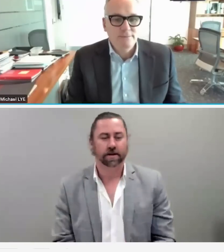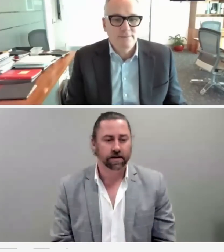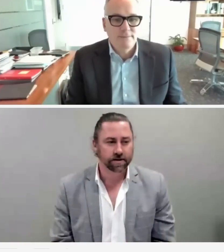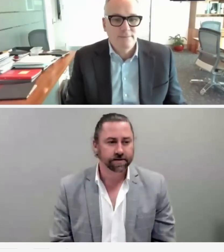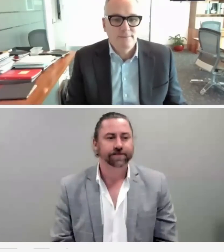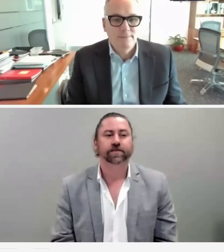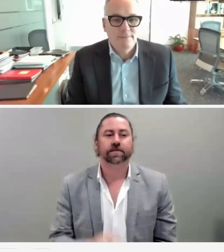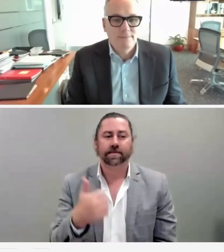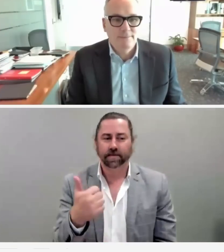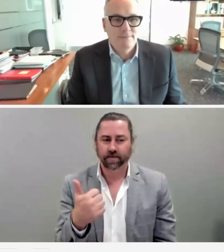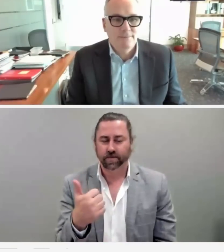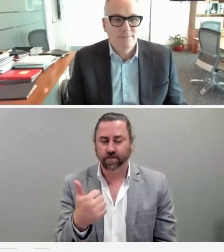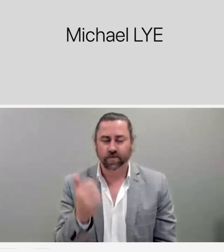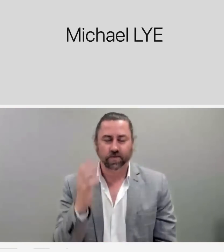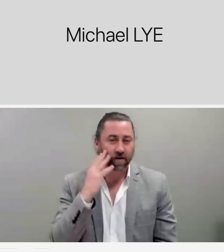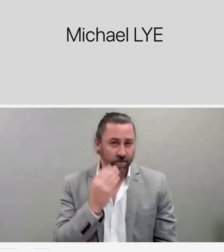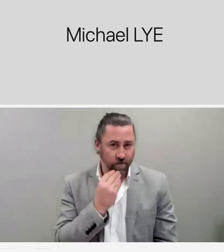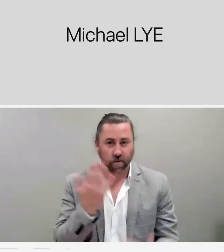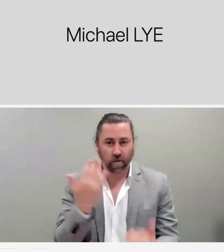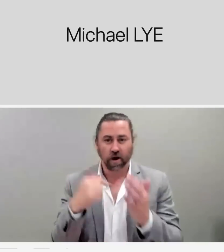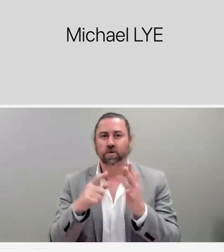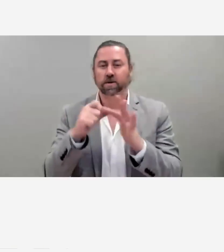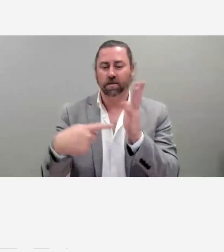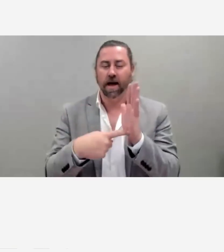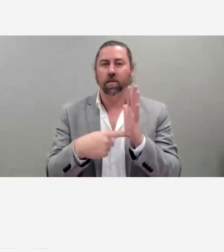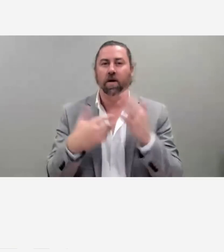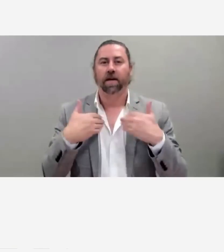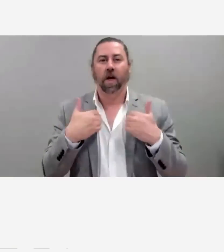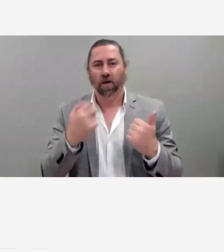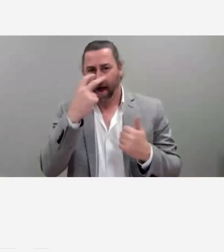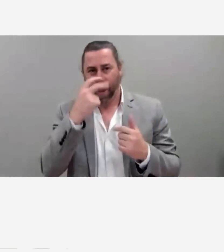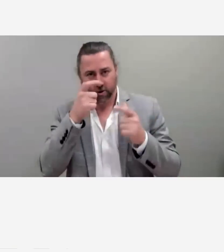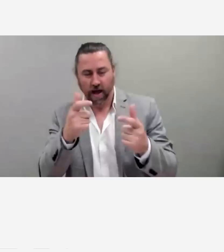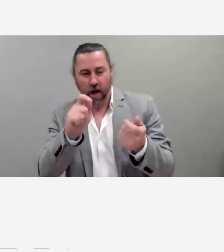Good afternoon and welcome to the Department of Health and Aged Care's Reforming In-Home Aged Care and